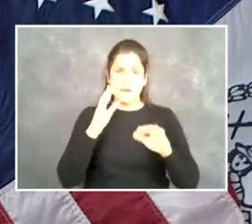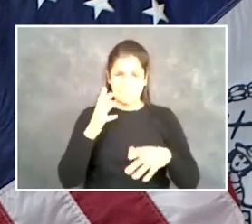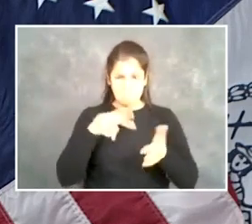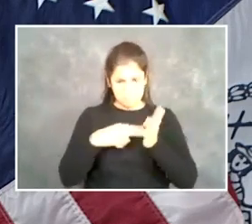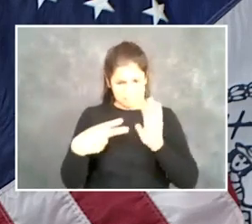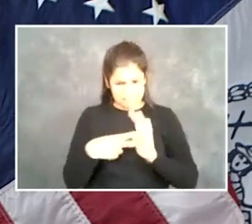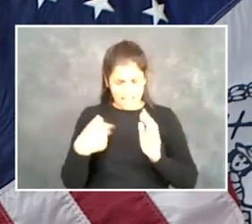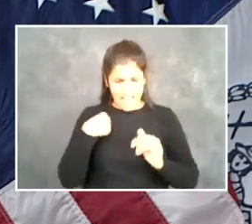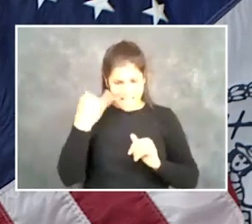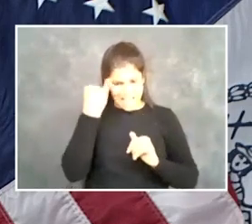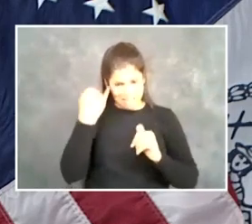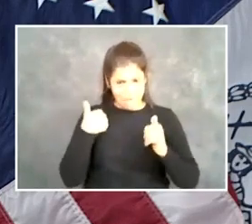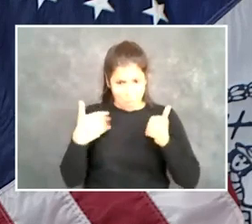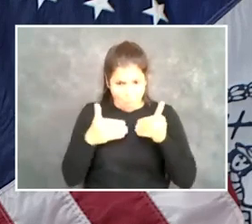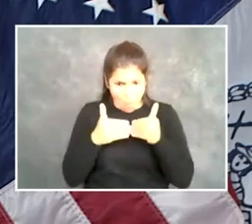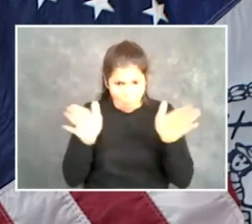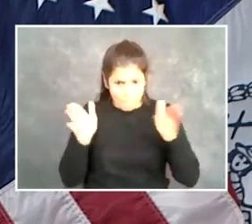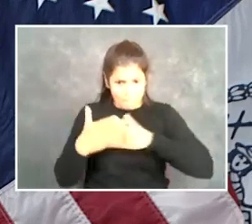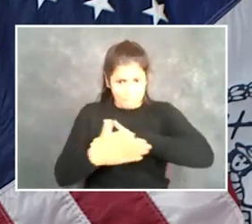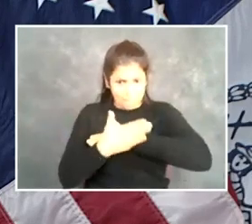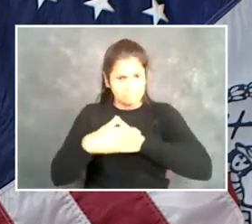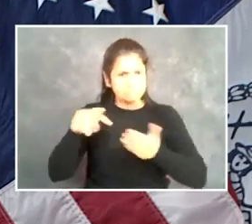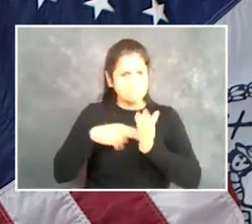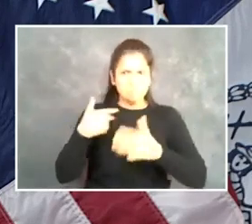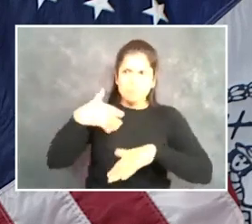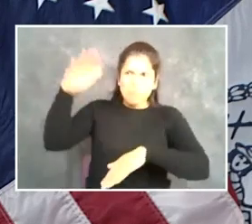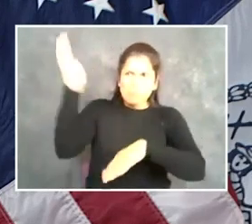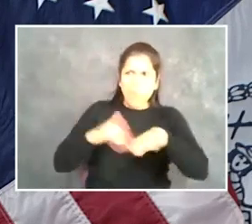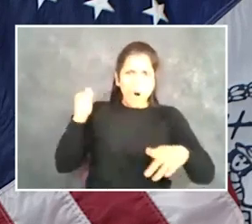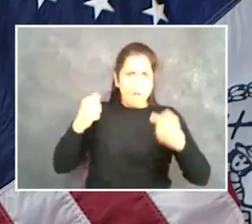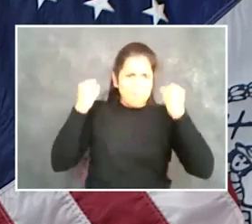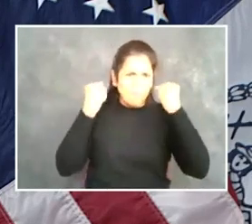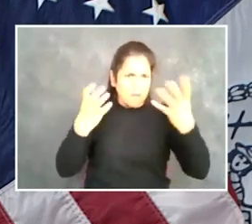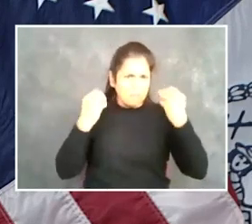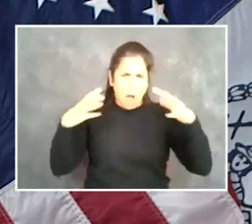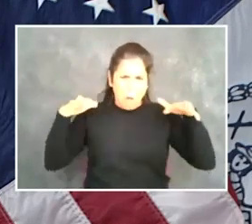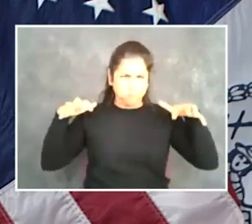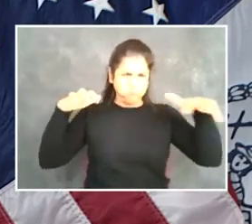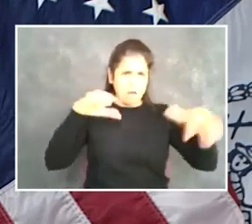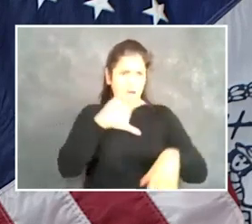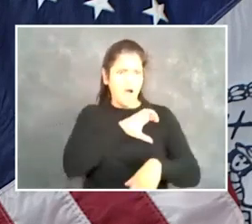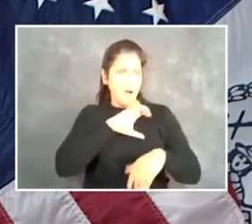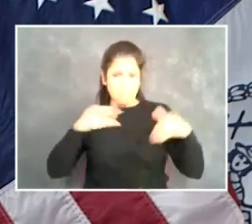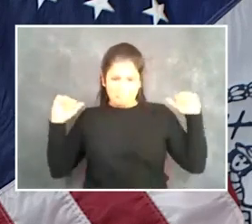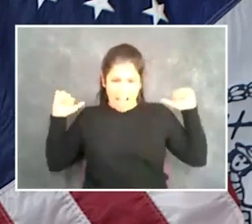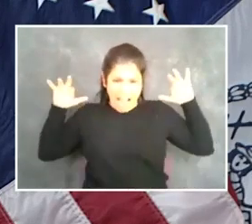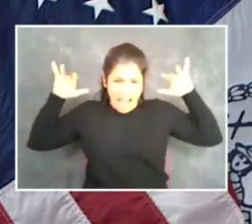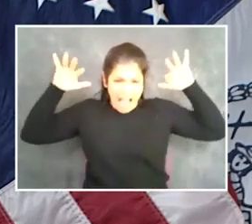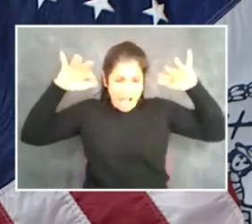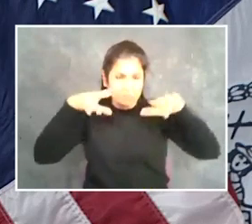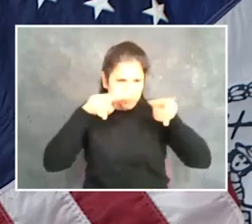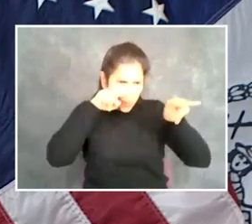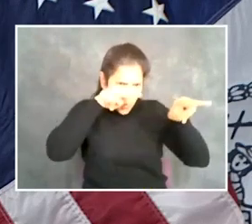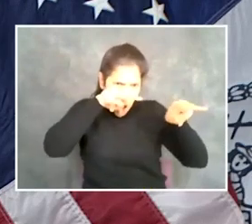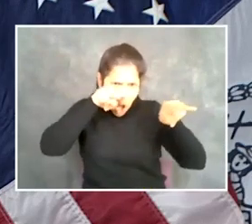POTENTIAL DANGERS. THAT WOULD BE A HIGH BAR FROM MY POINT OF VIEW AND WE WOULD HAVE TO BE CERTAIN WE WERE